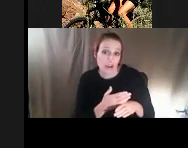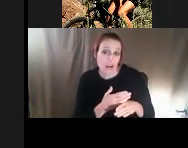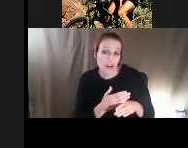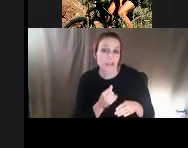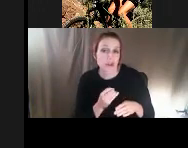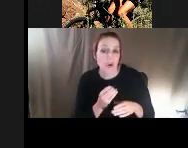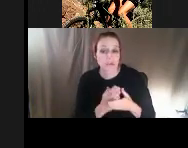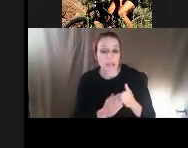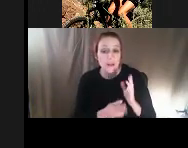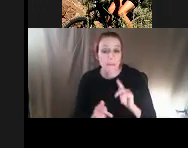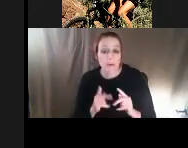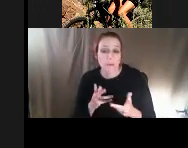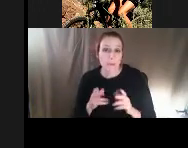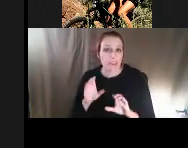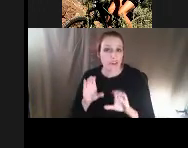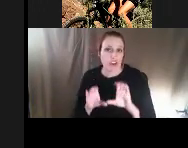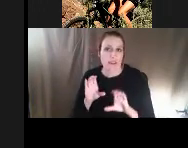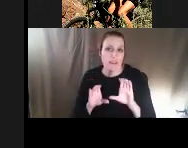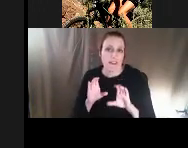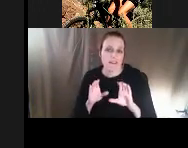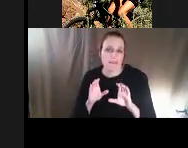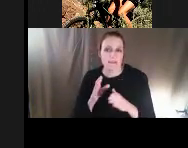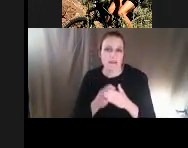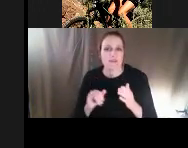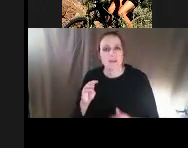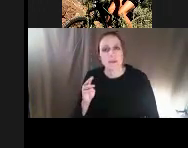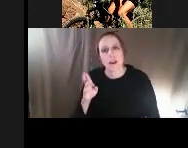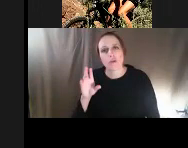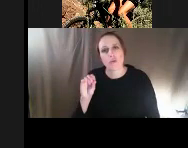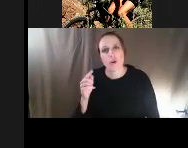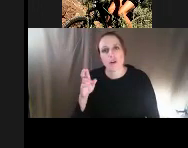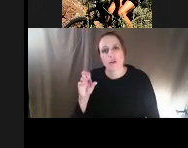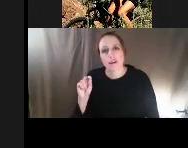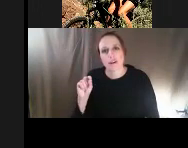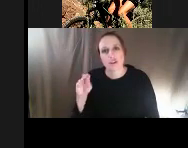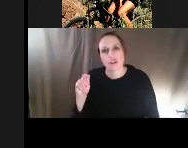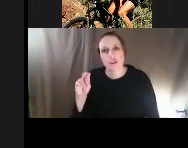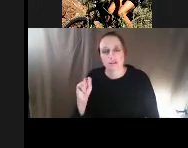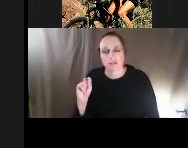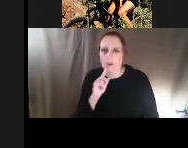microaggressions. And I love the micro invalidation and micro salt terminology.